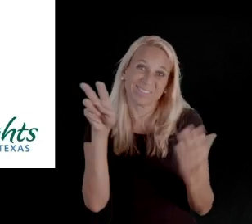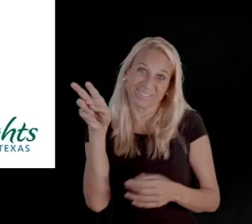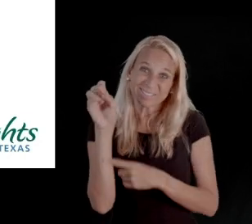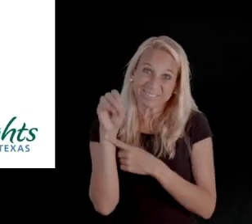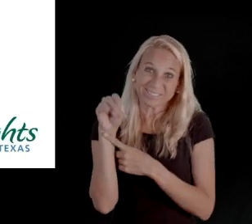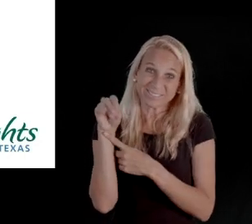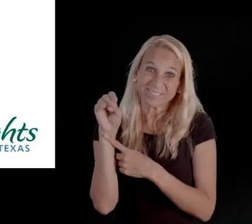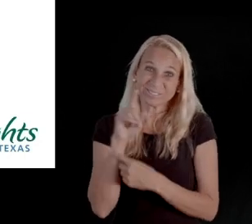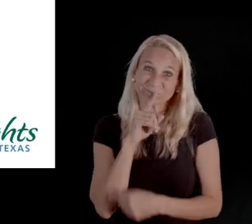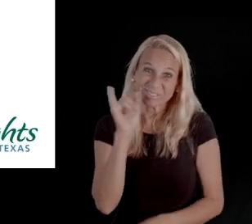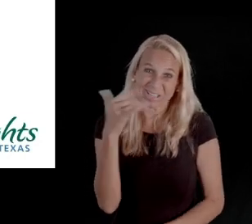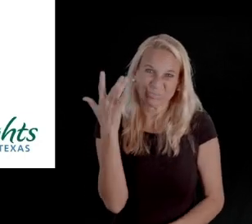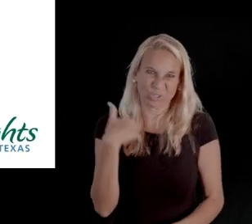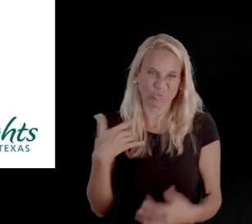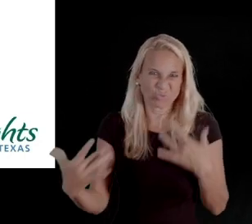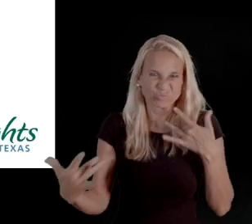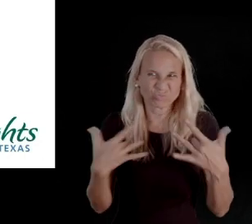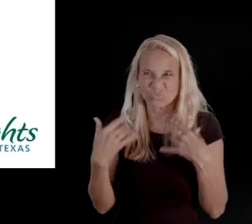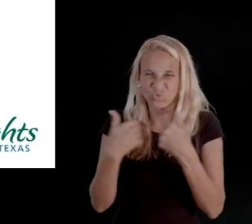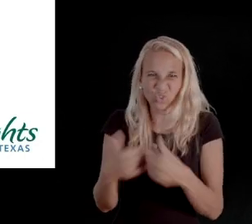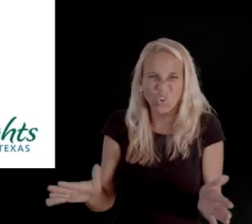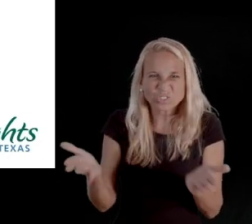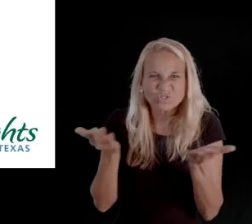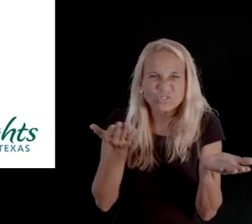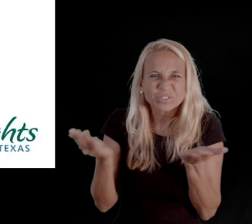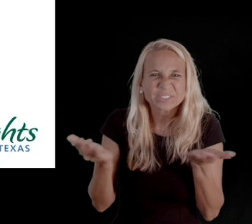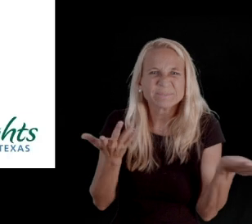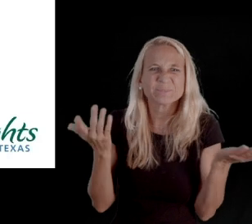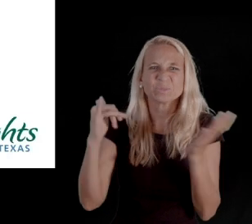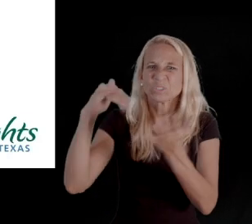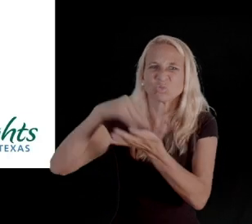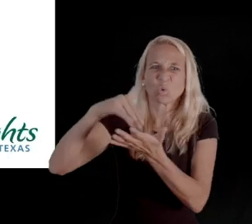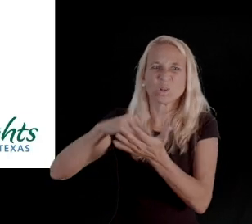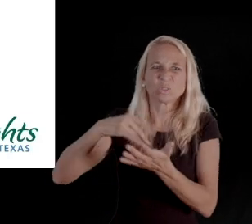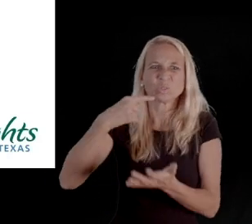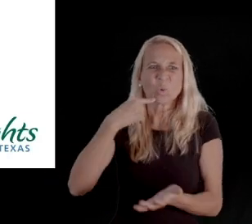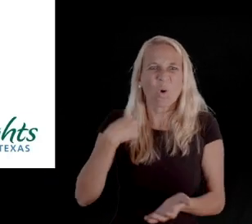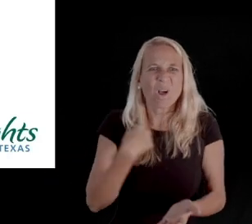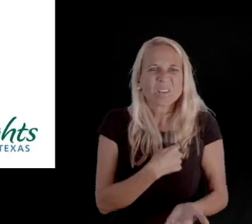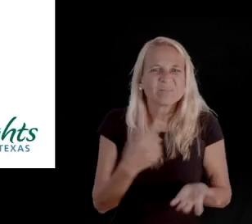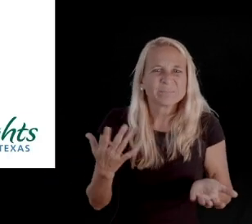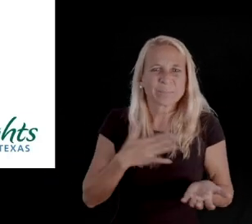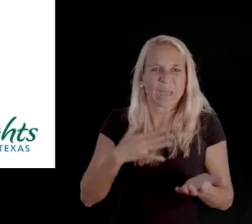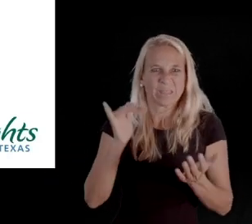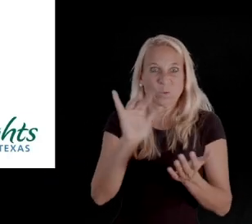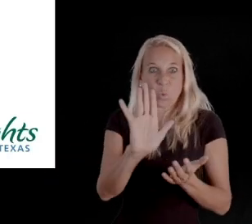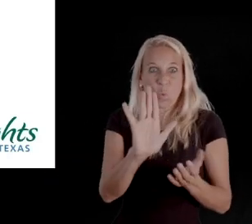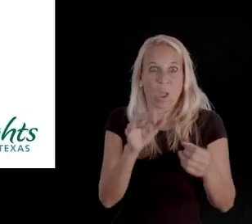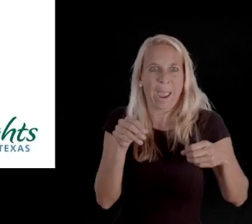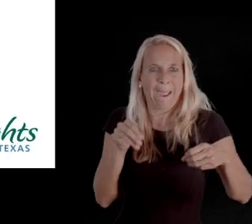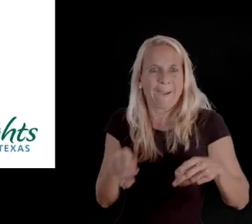or this is why we're concerned about losing the service, and this is what his doctors have told us. So that's your opportunity to provide more information even